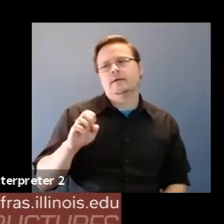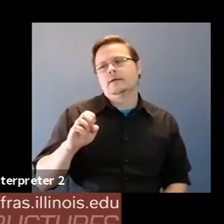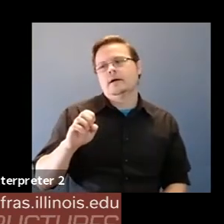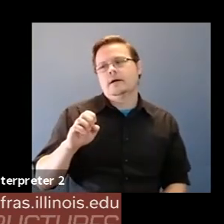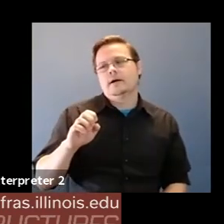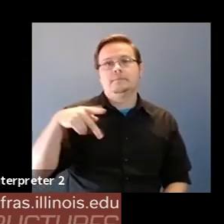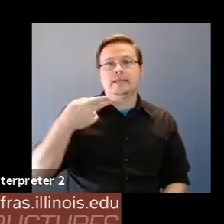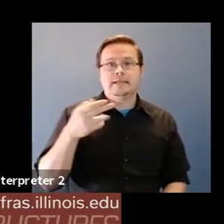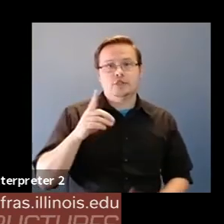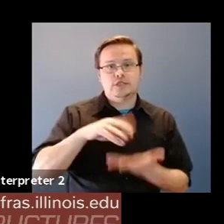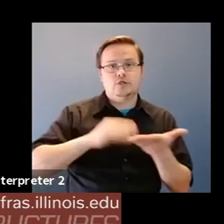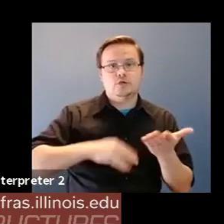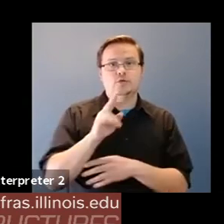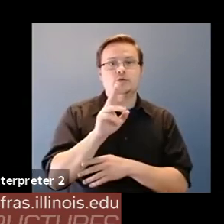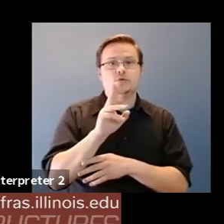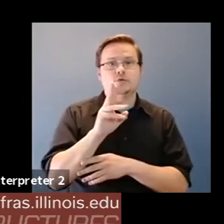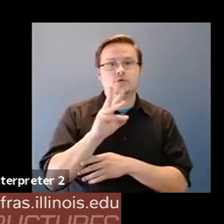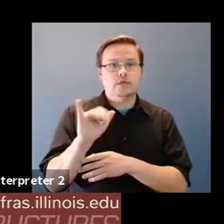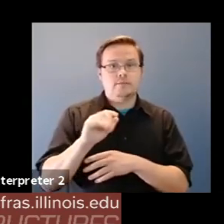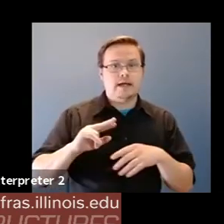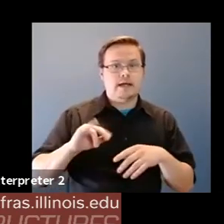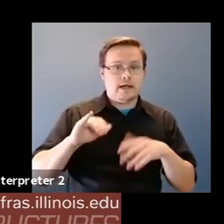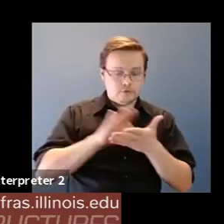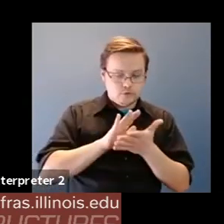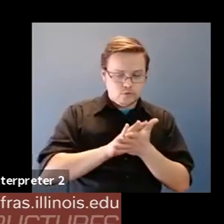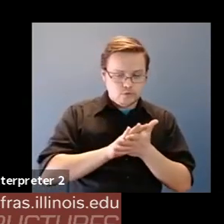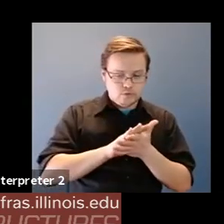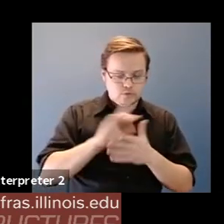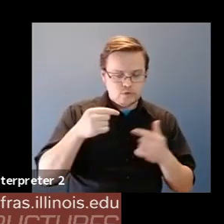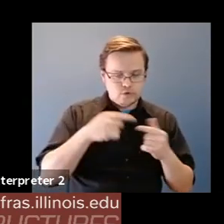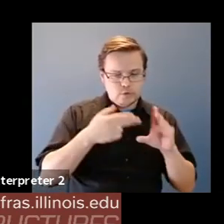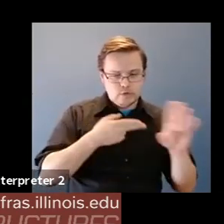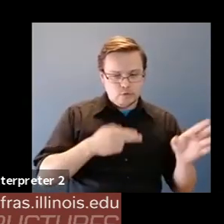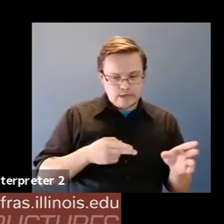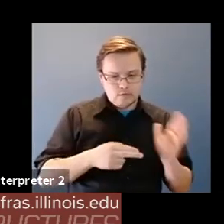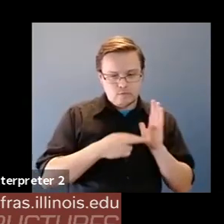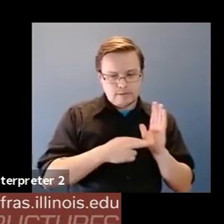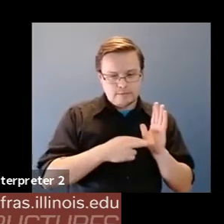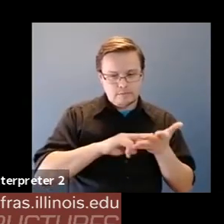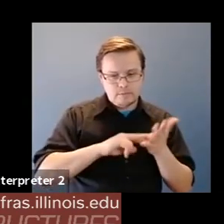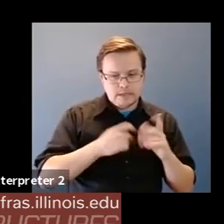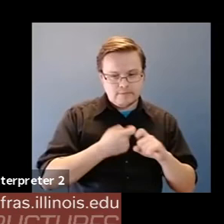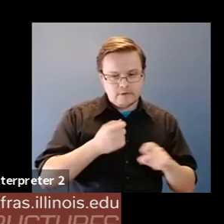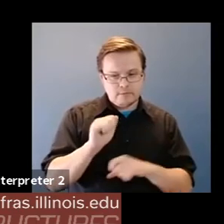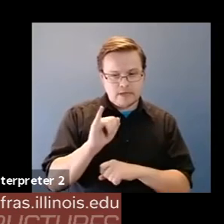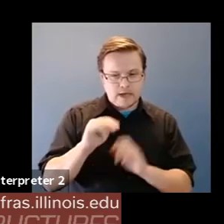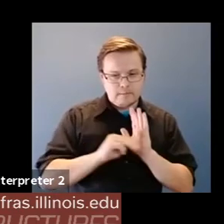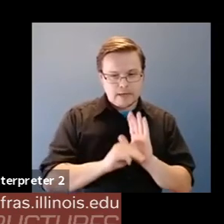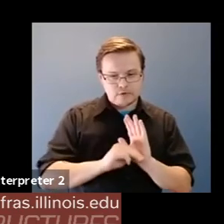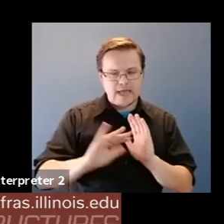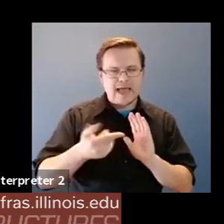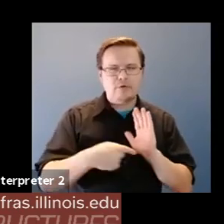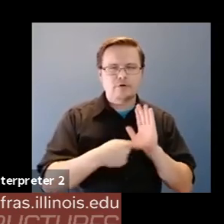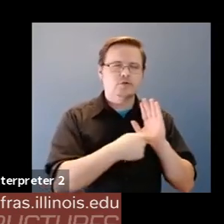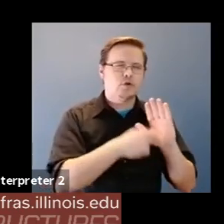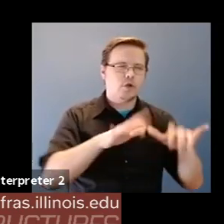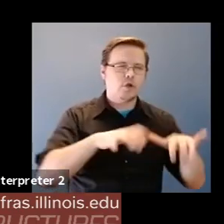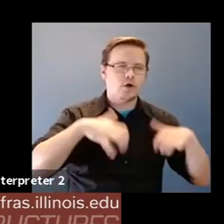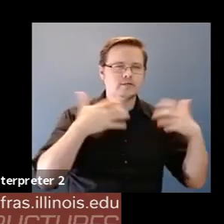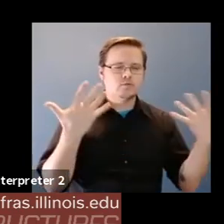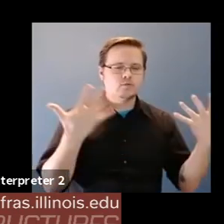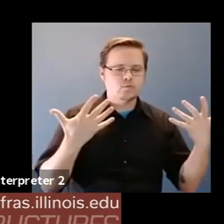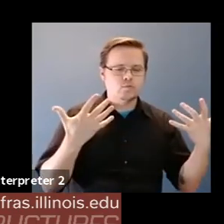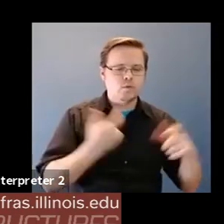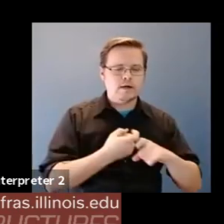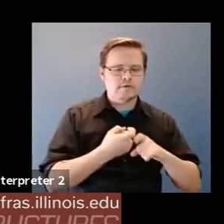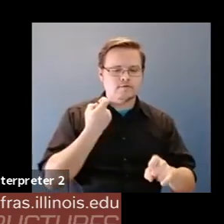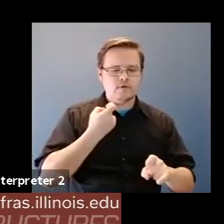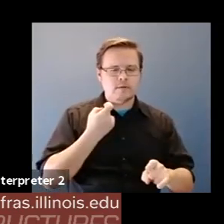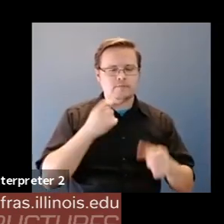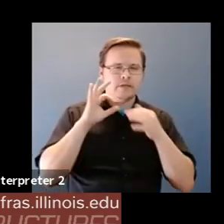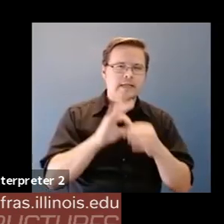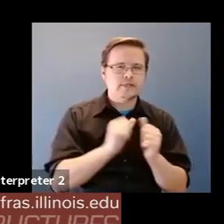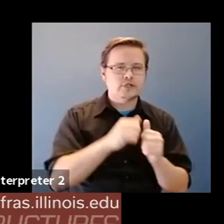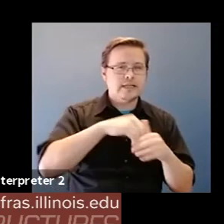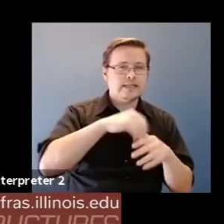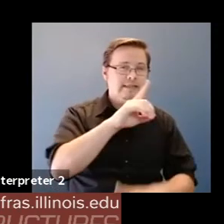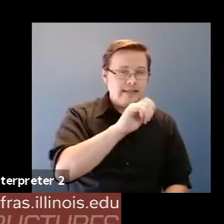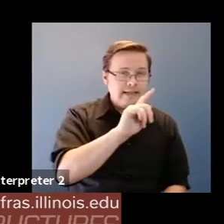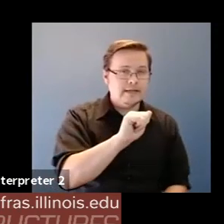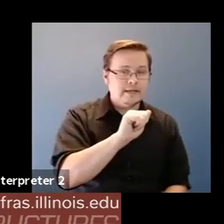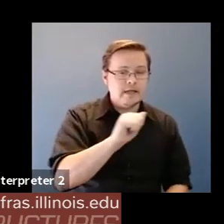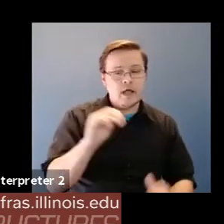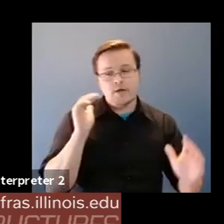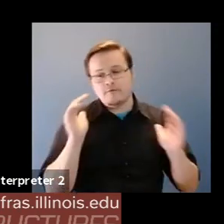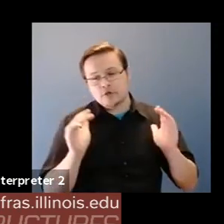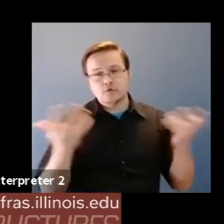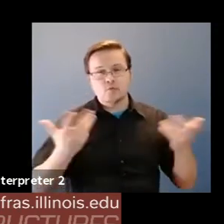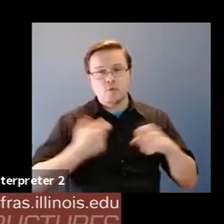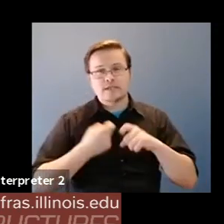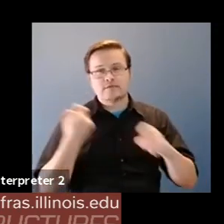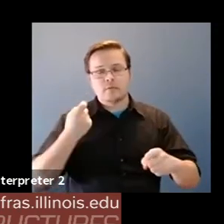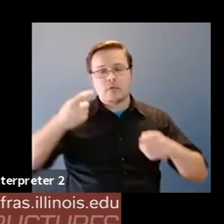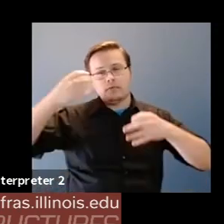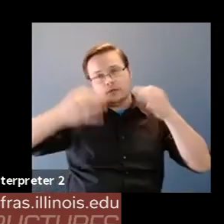Karrie Karahalios: Yes, when you create representations of meanings derived from no models, how do you signal to audiences what aspects of meeting come from associations in the data that the ml picks up on versus what comes from the judgments and prior knowledge of data scientists.